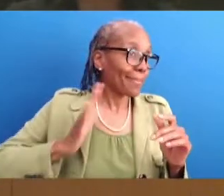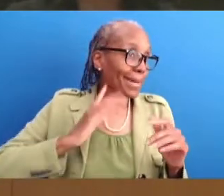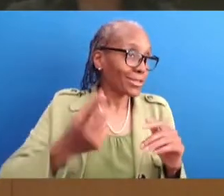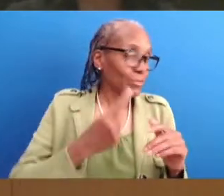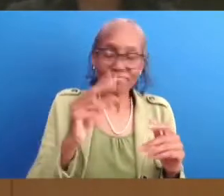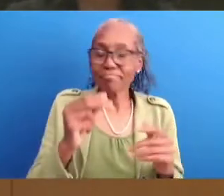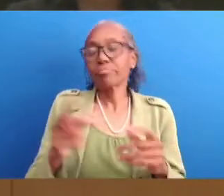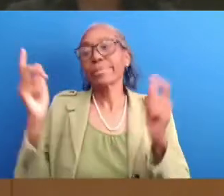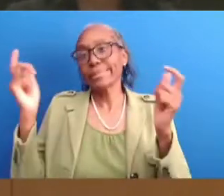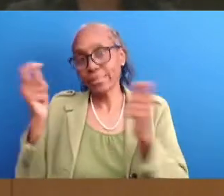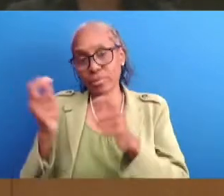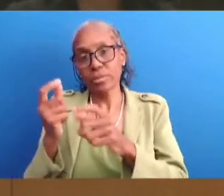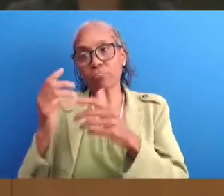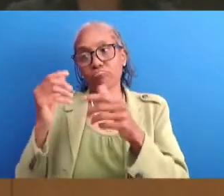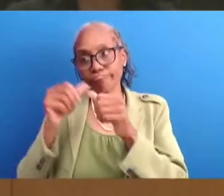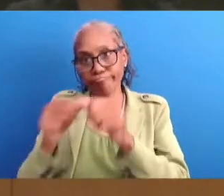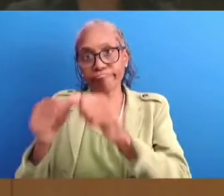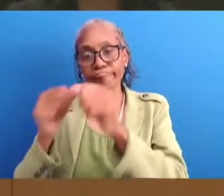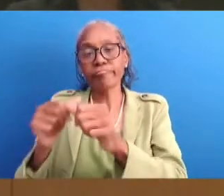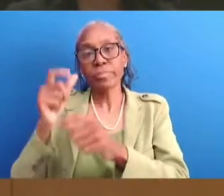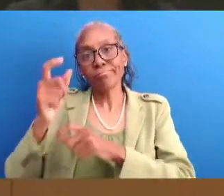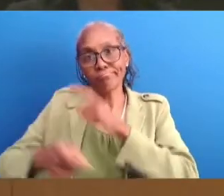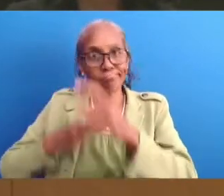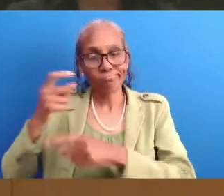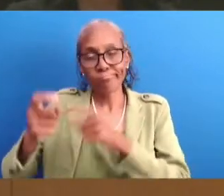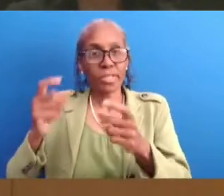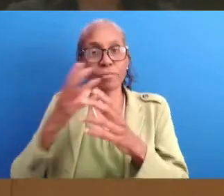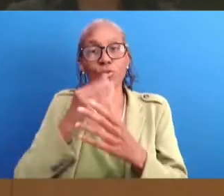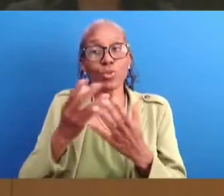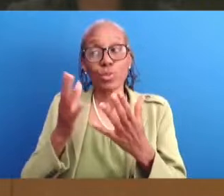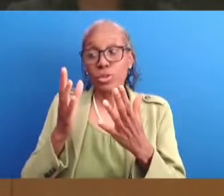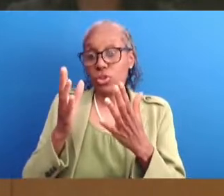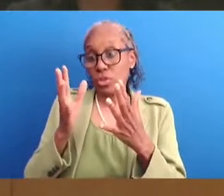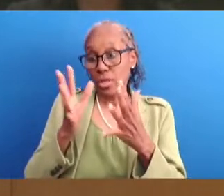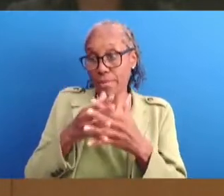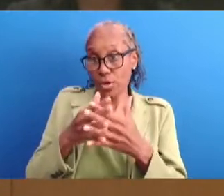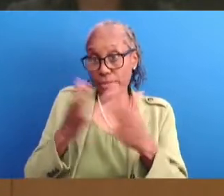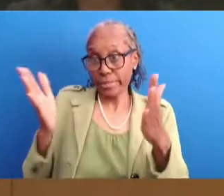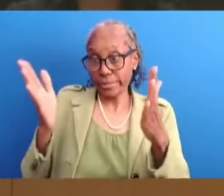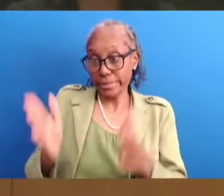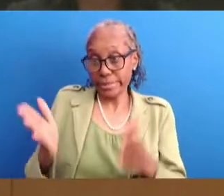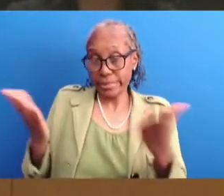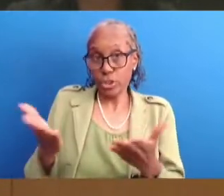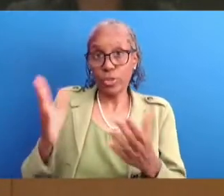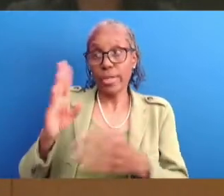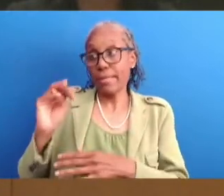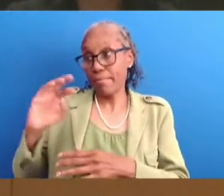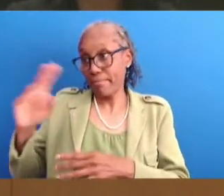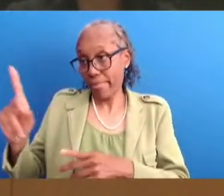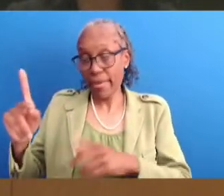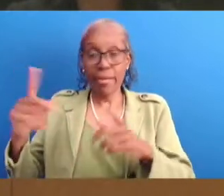HONORING THE PAST. IT'S ALSO ABOUT CELEBRATING THE